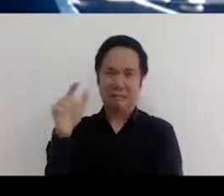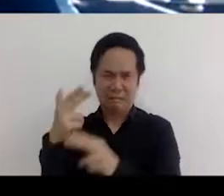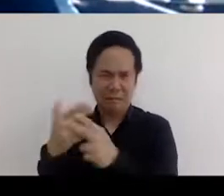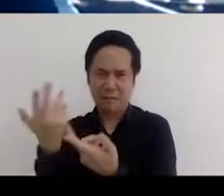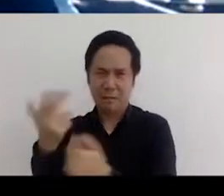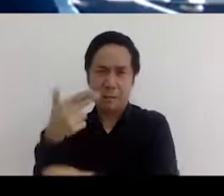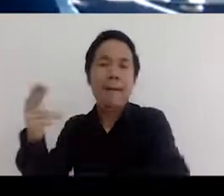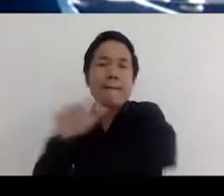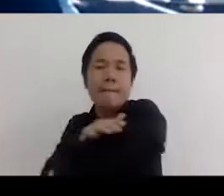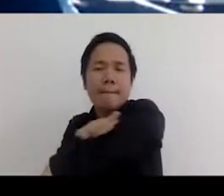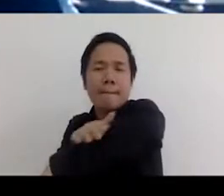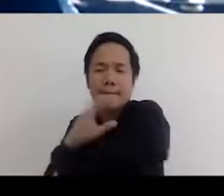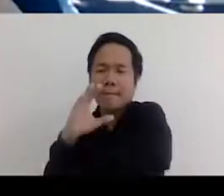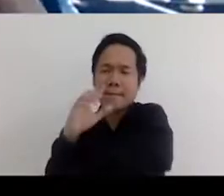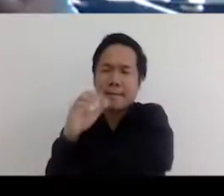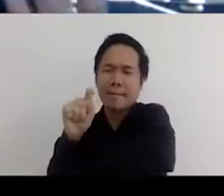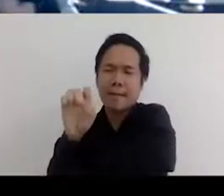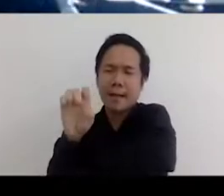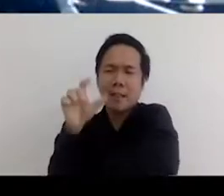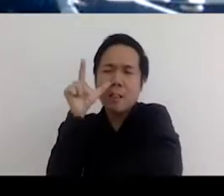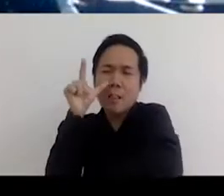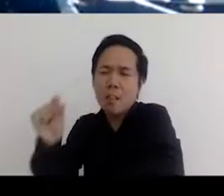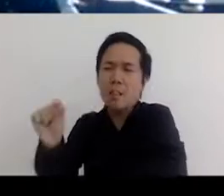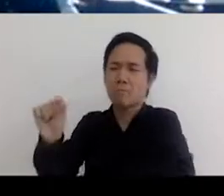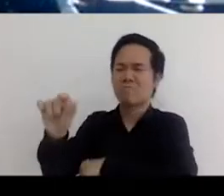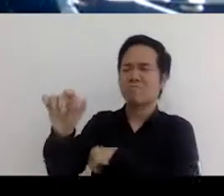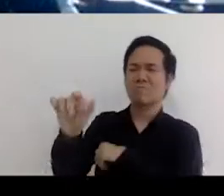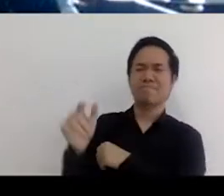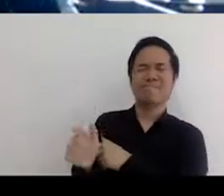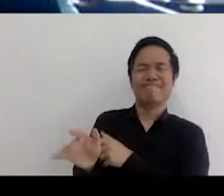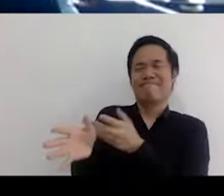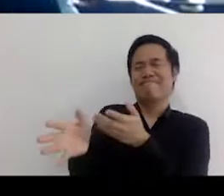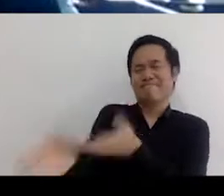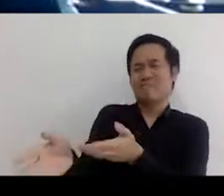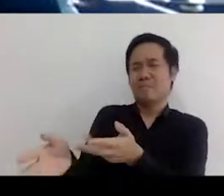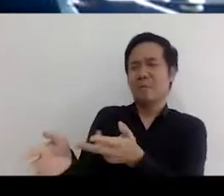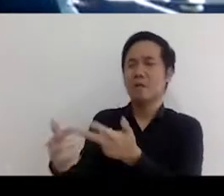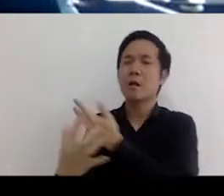So this multiple form of discrimination have to be addressed as they are,